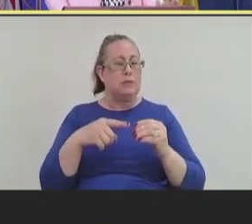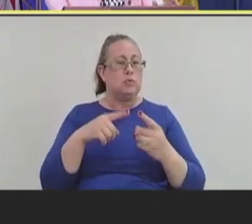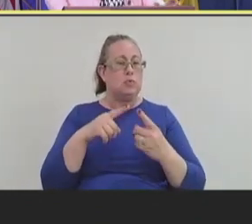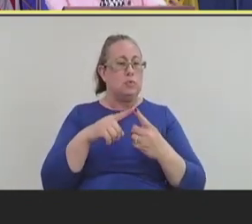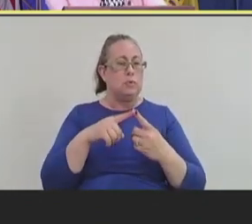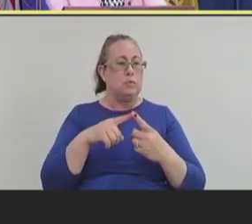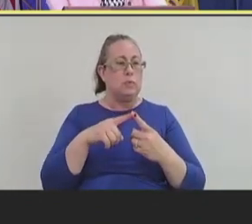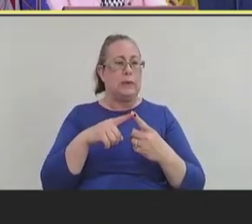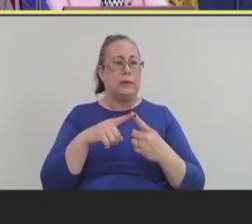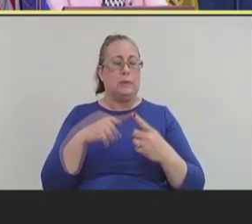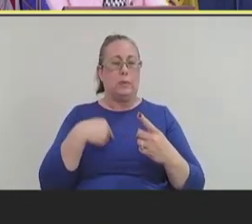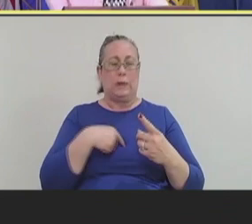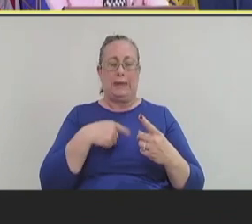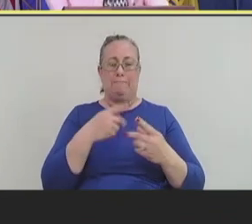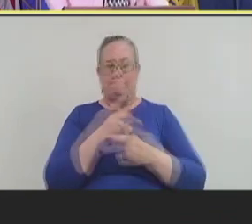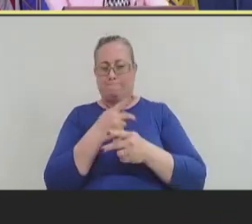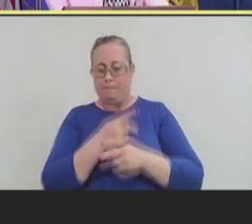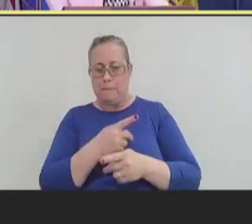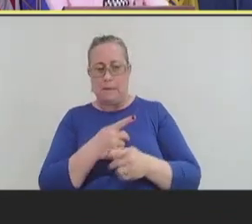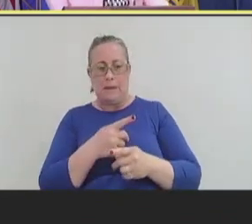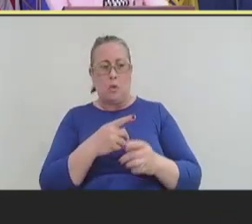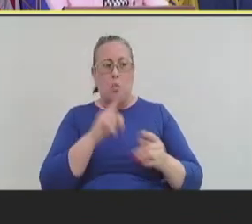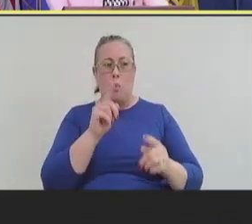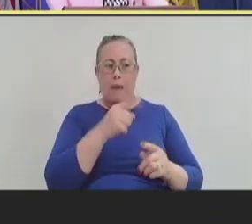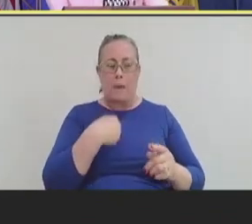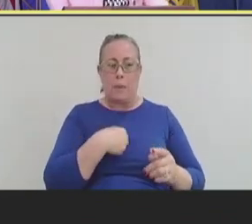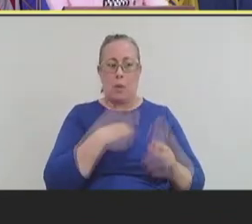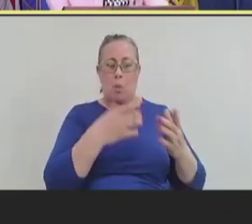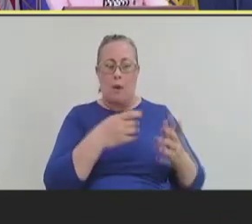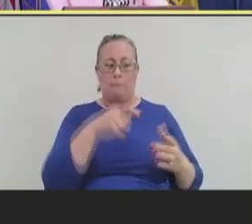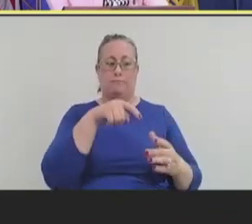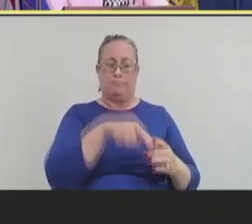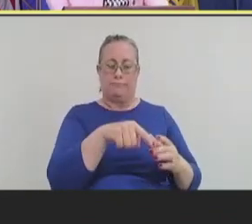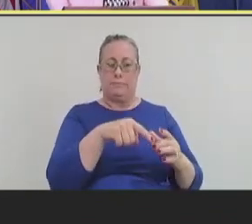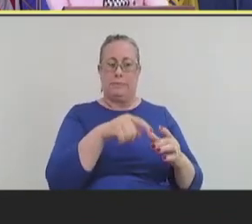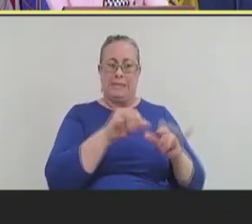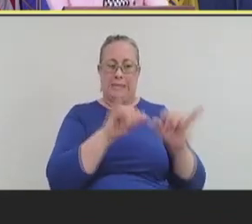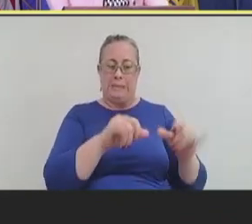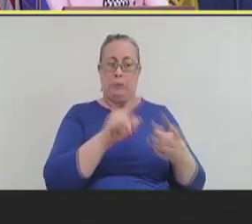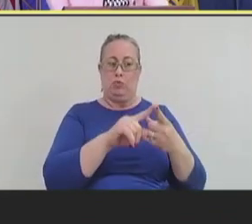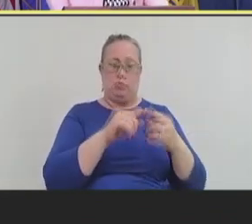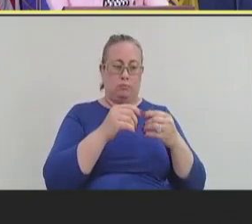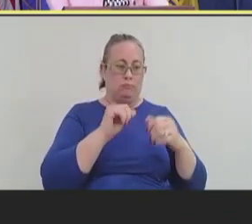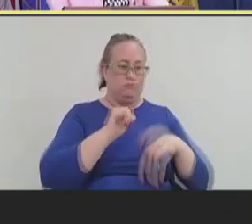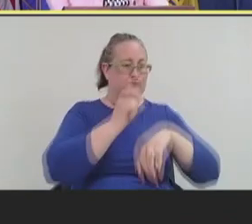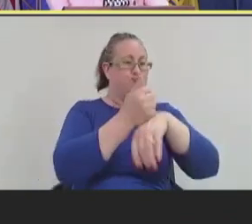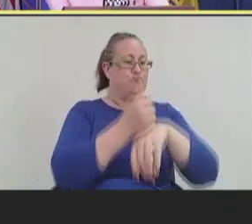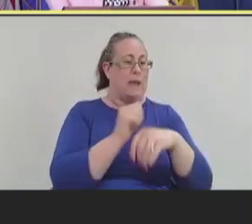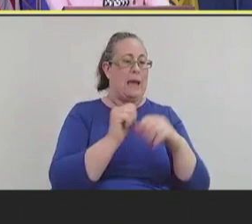these are some promises, I think, are worth noting and looking into.